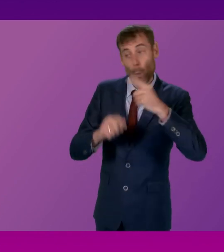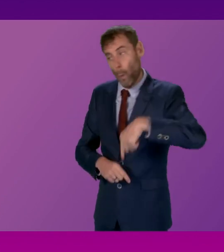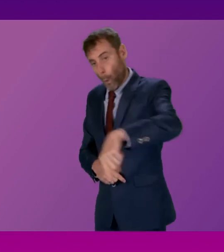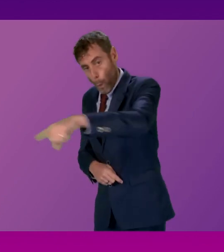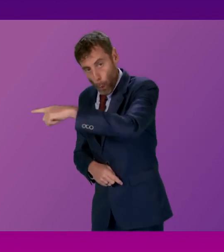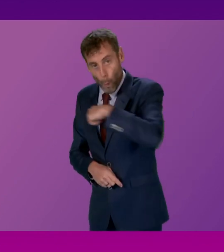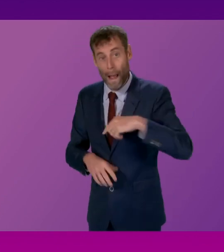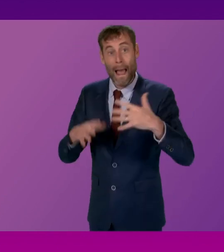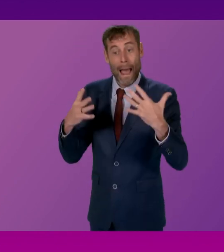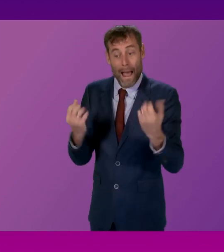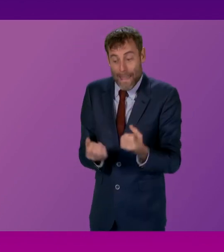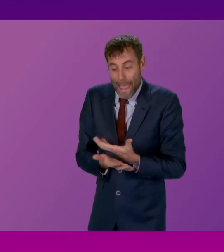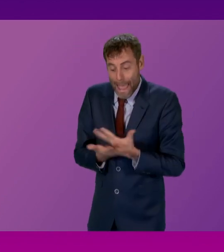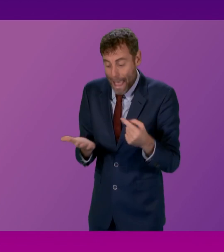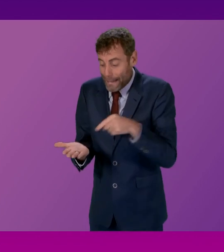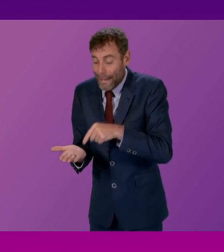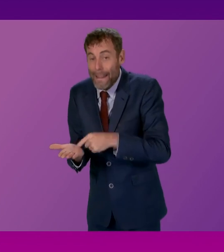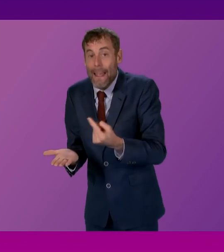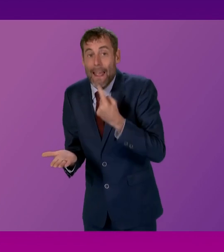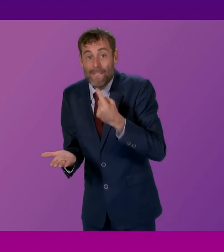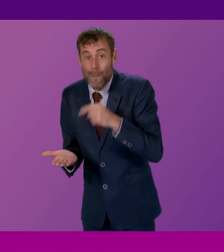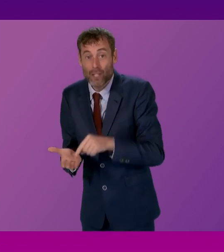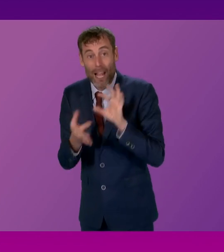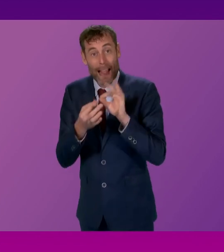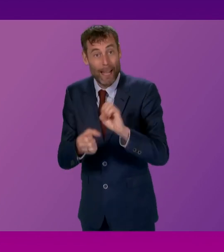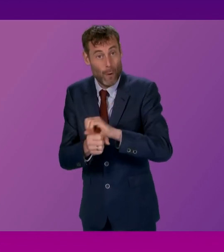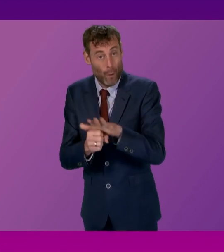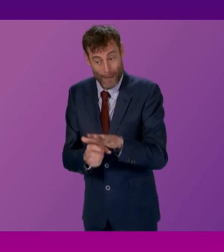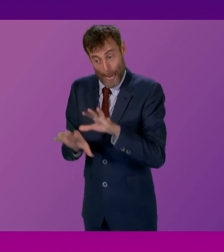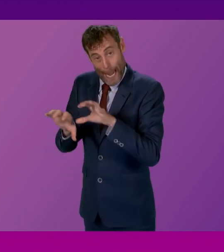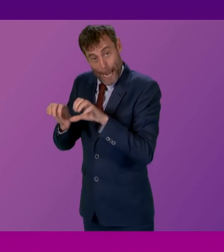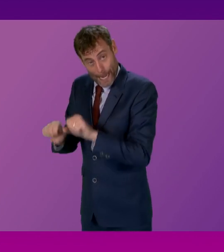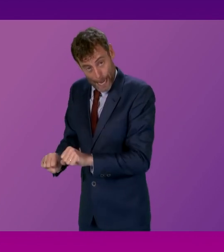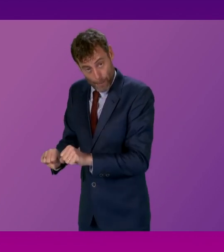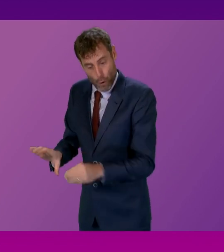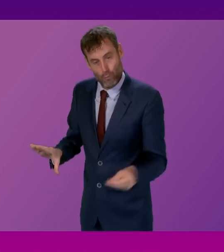relevant information should be kept, recorded in the appropriate way and handed over to